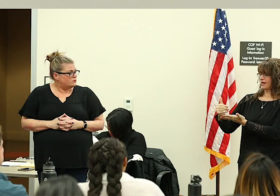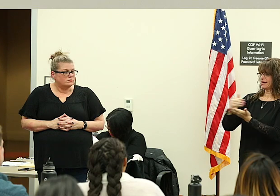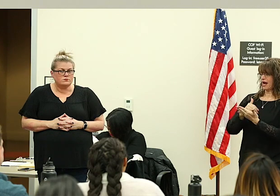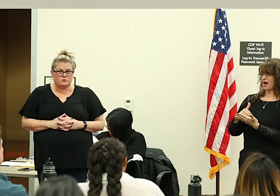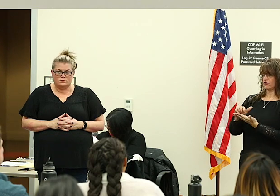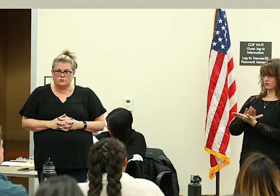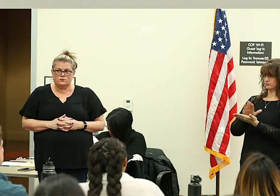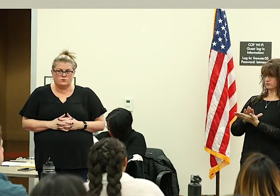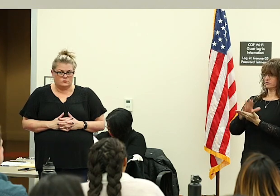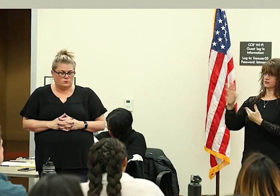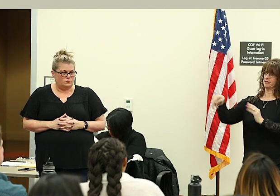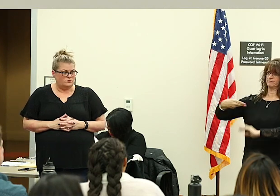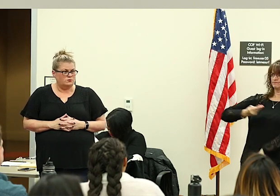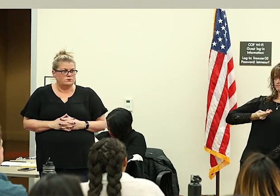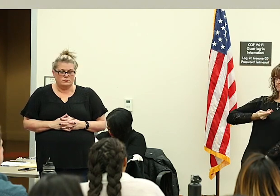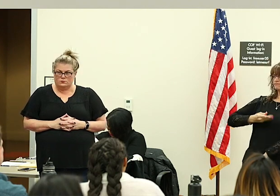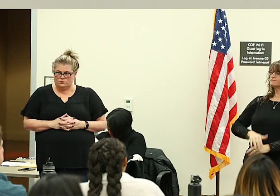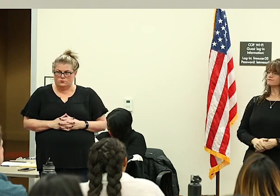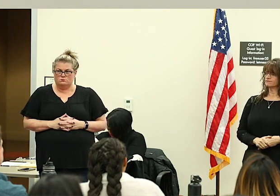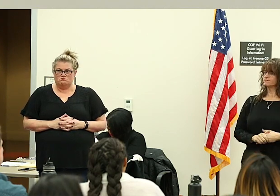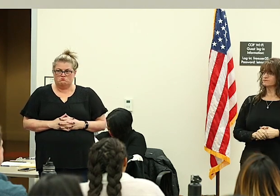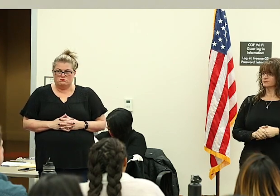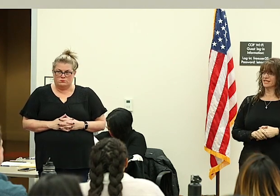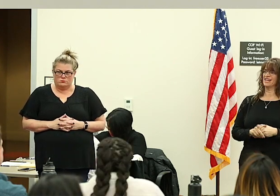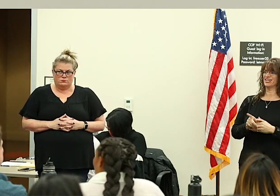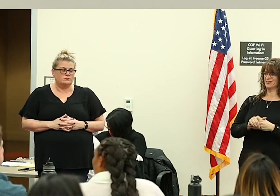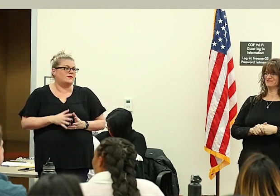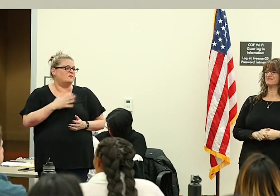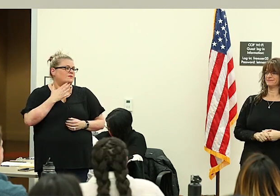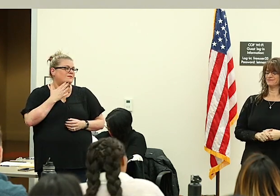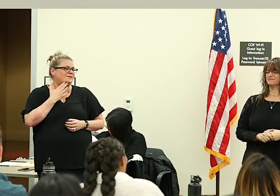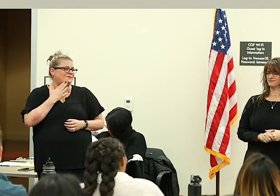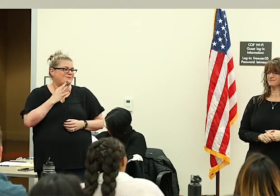and get them to us. Thank you. - Yeah.